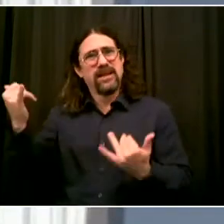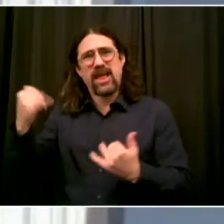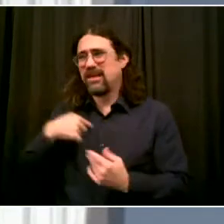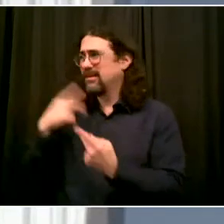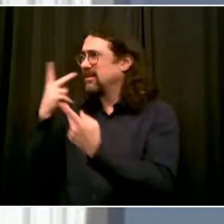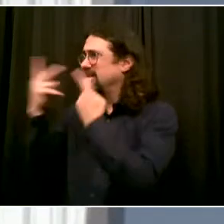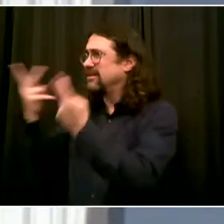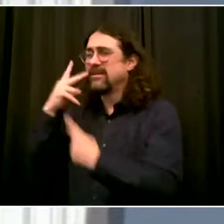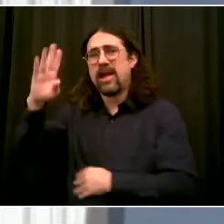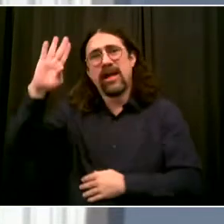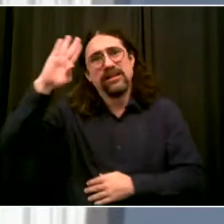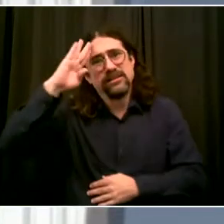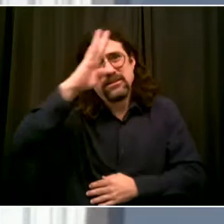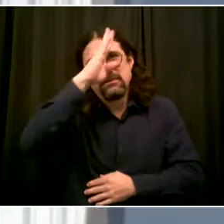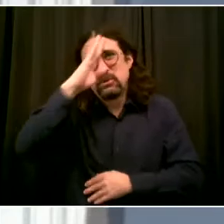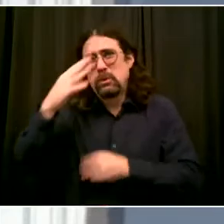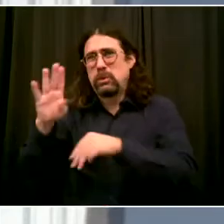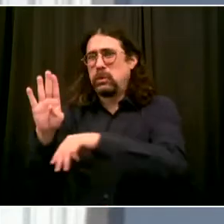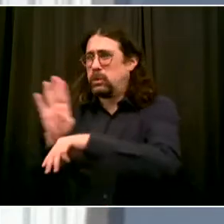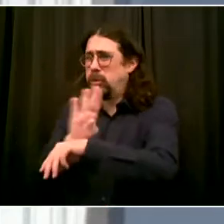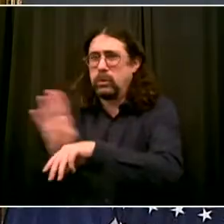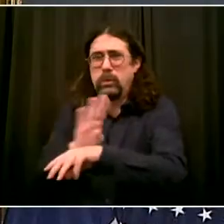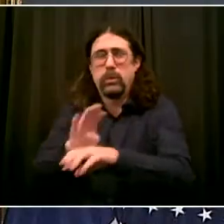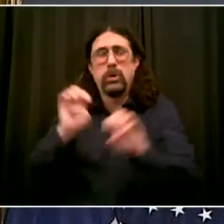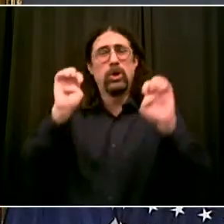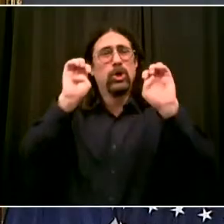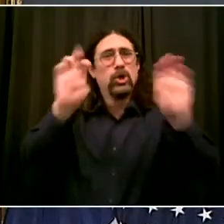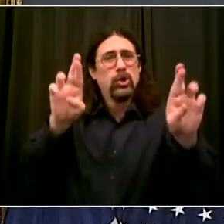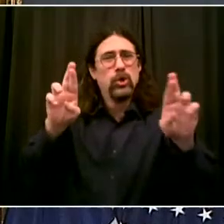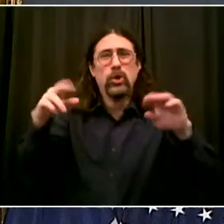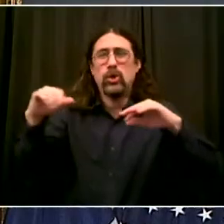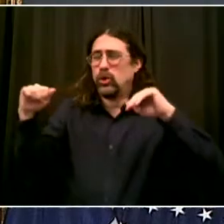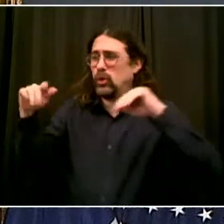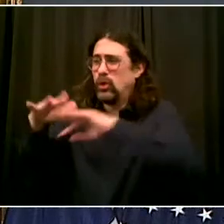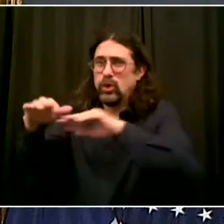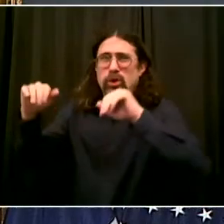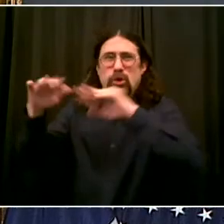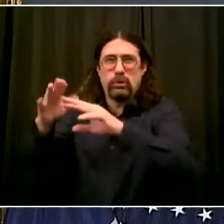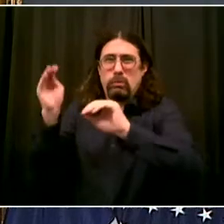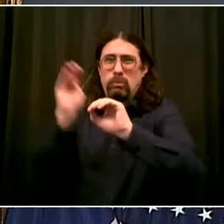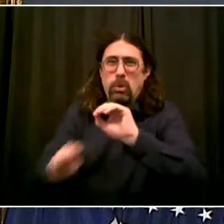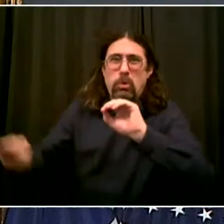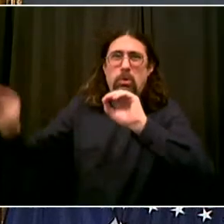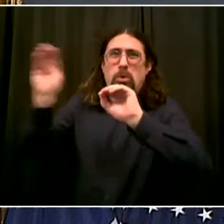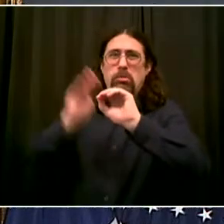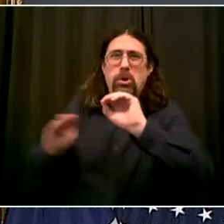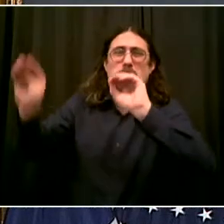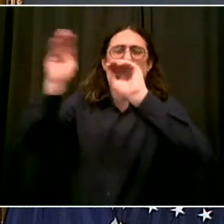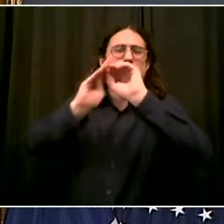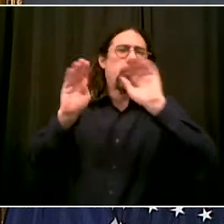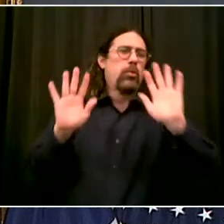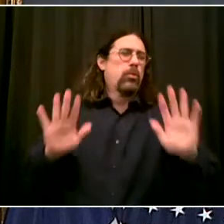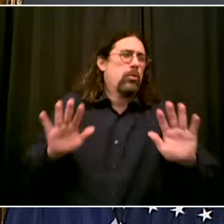EMERGENCY DEPARTMENTS AND HOSPITALS, IT IS UNCONSCIOUSABLE